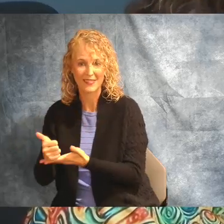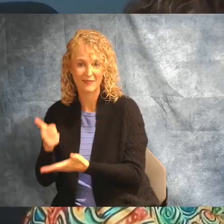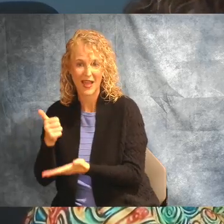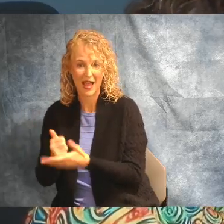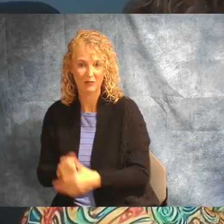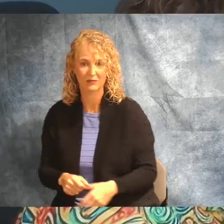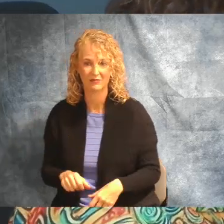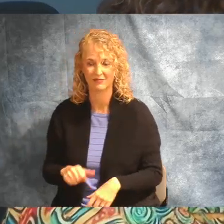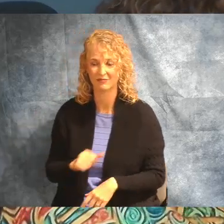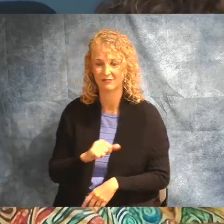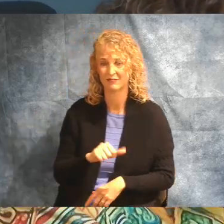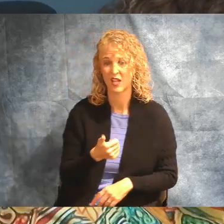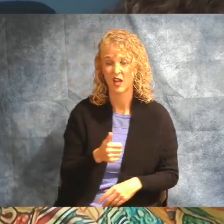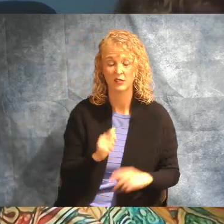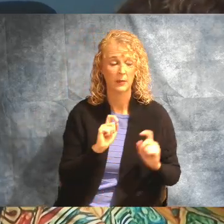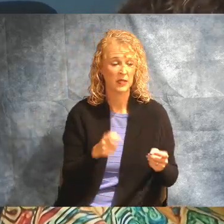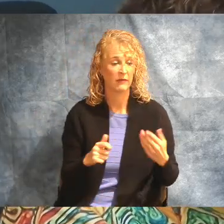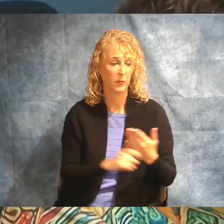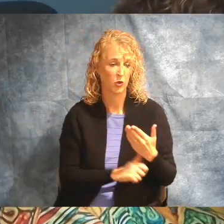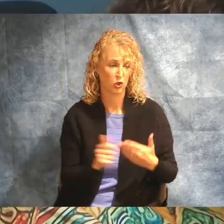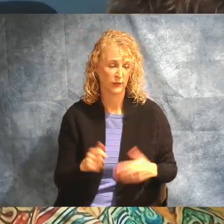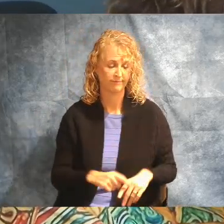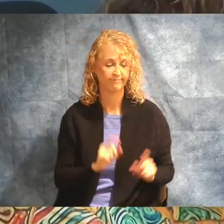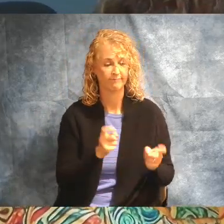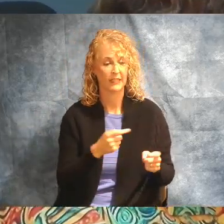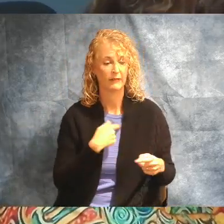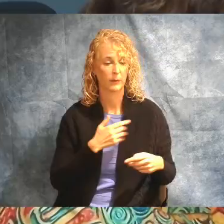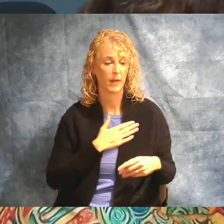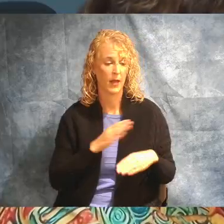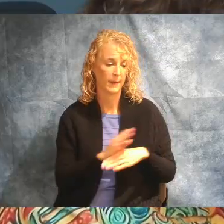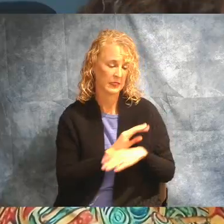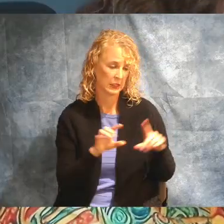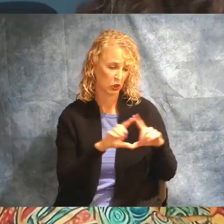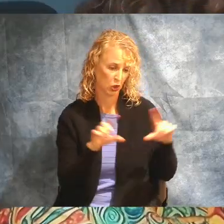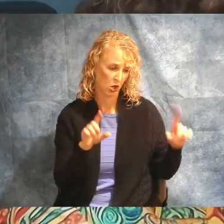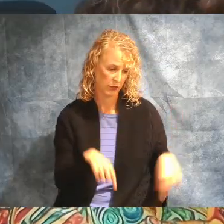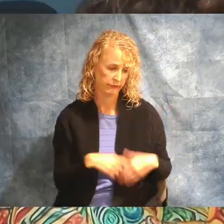It's pamphlets. and everybody who's putting on the program is getting paid, but the people who